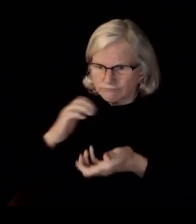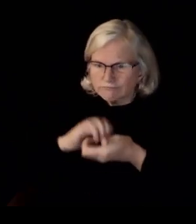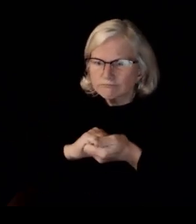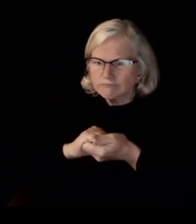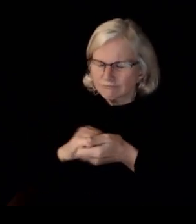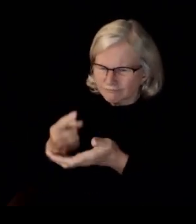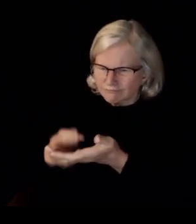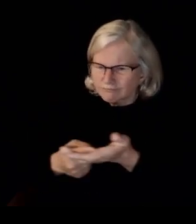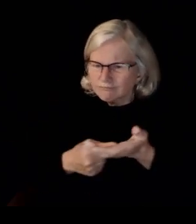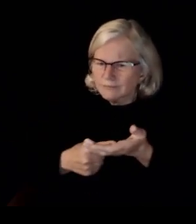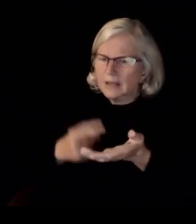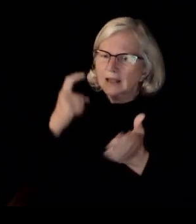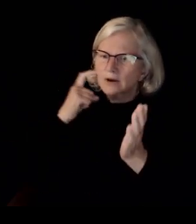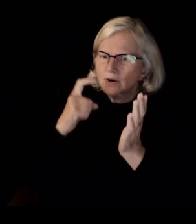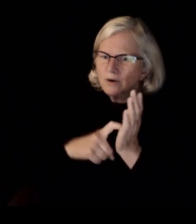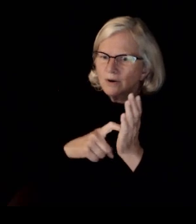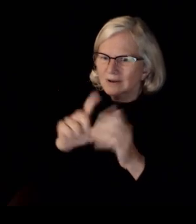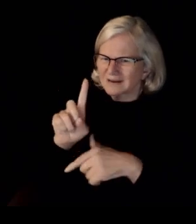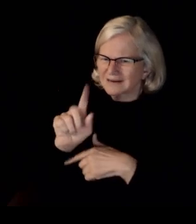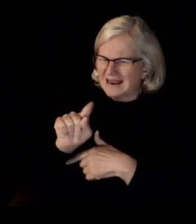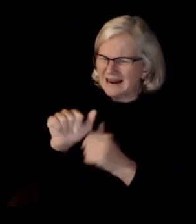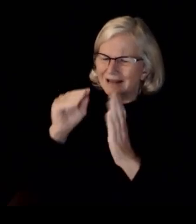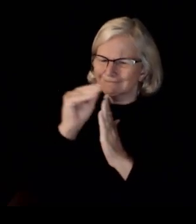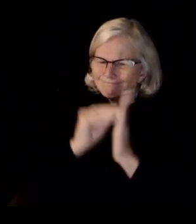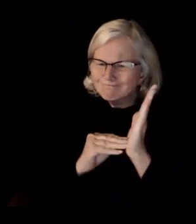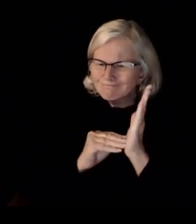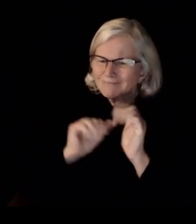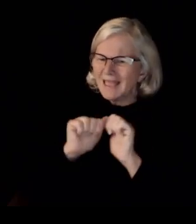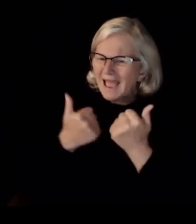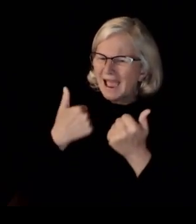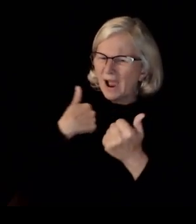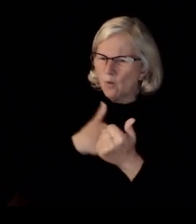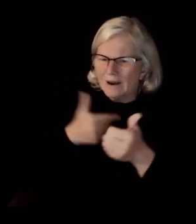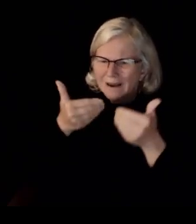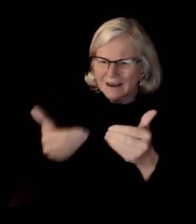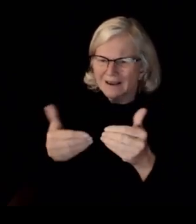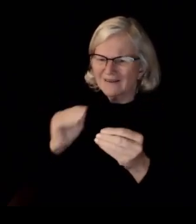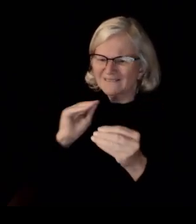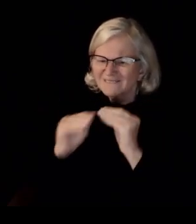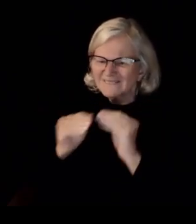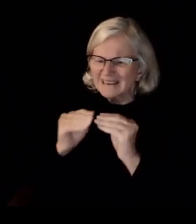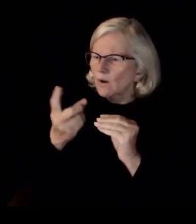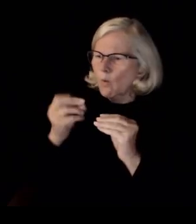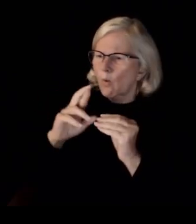are being taken and could be considered down the road. We receive regular reports from